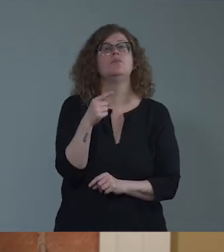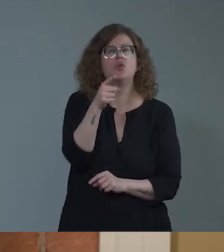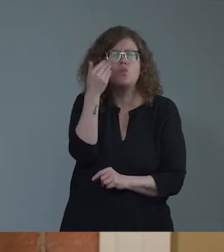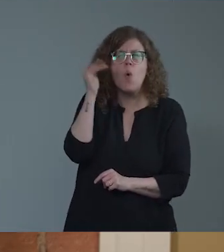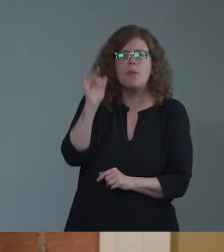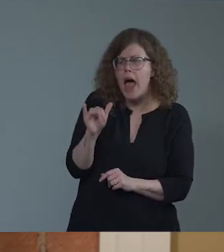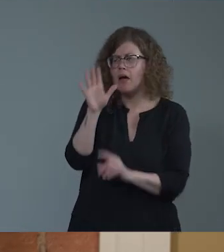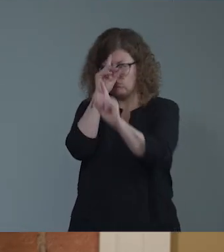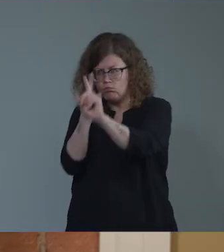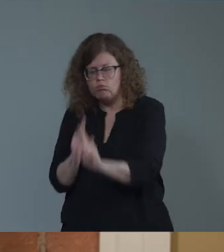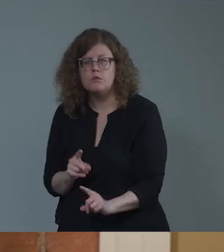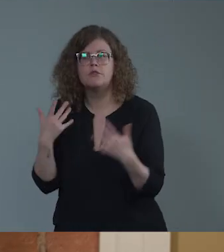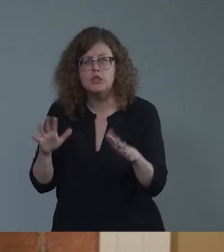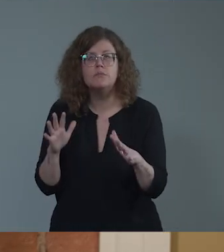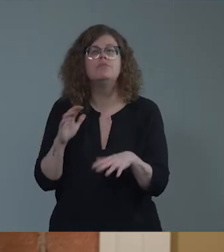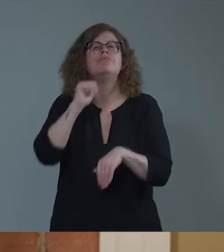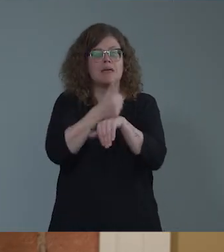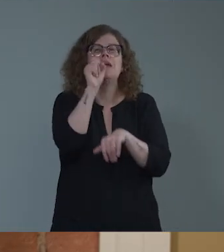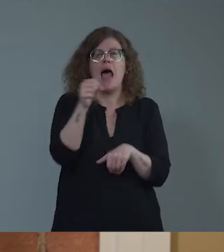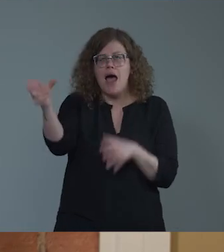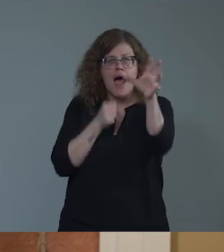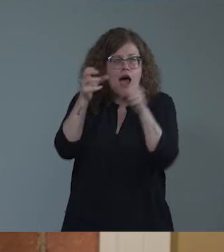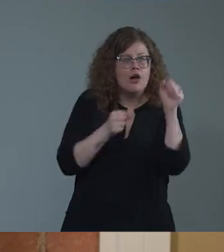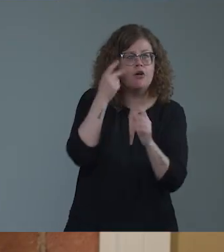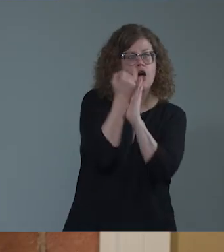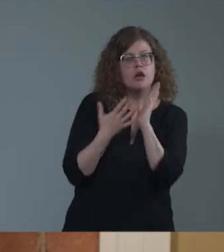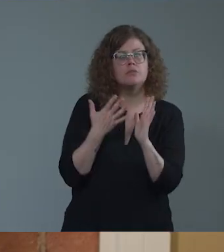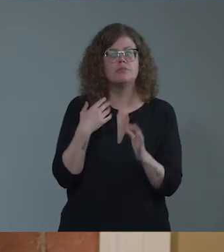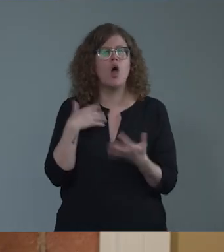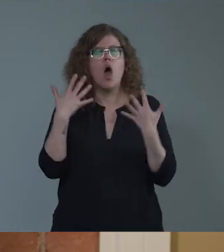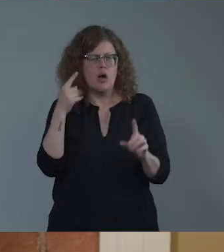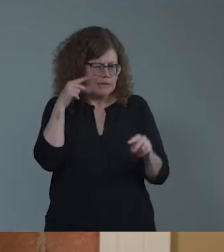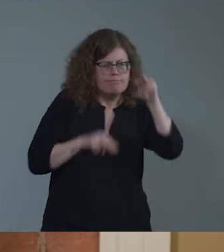where there would be a call to artists. These can be called lots of things. Call to Artists is common.